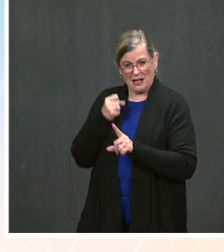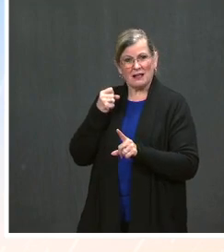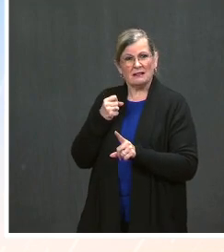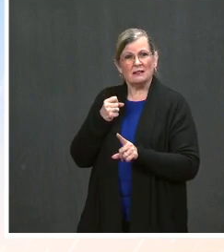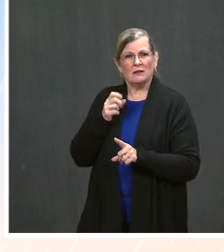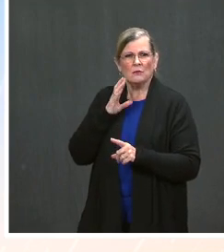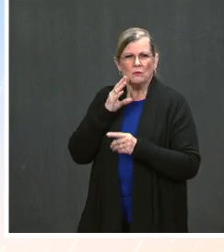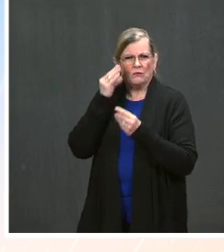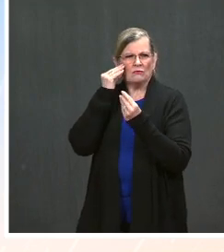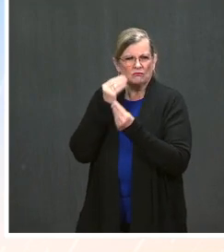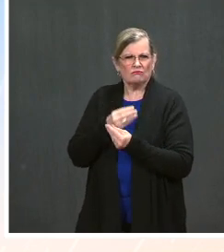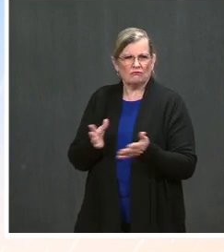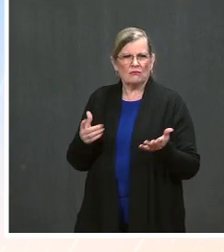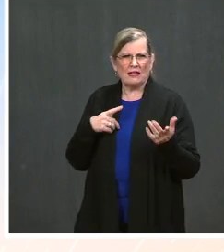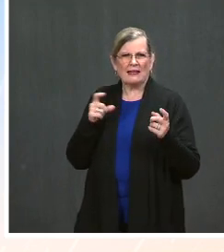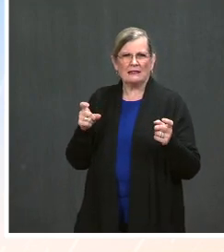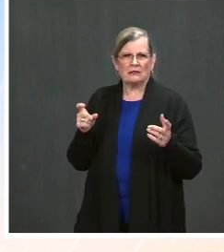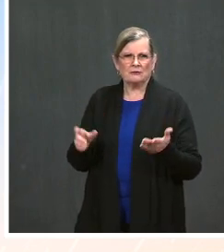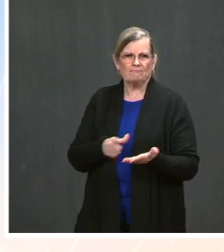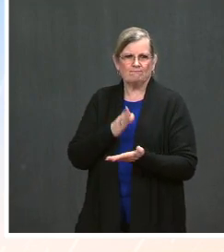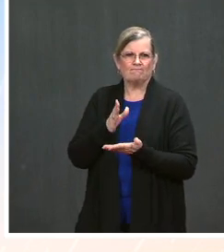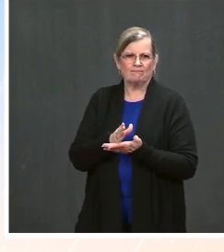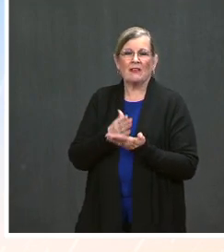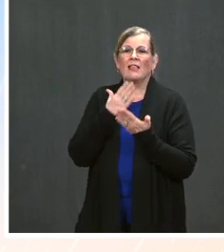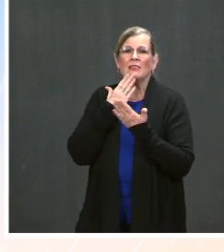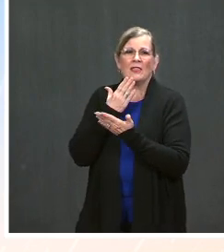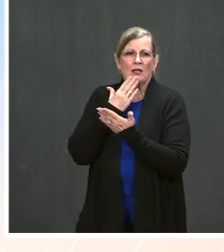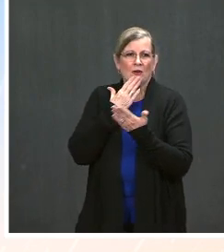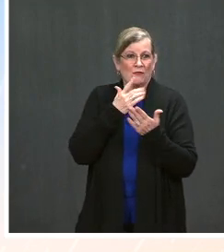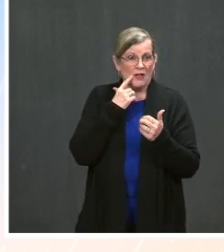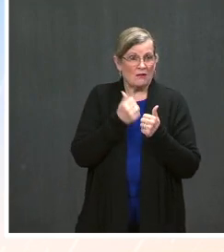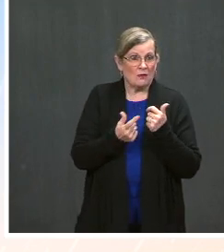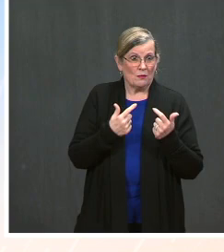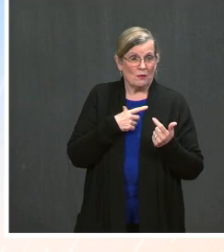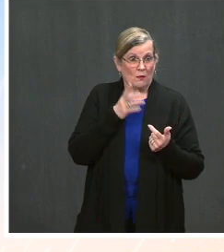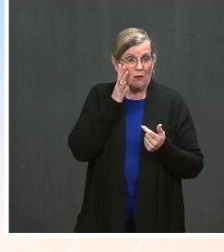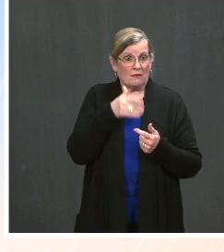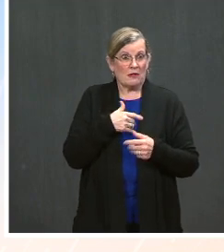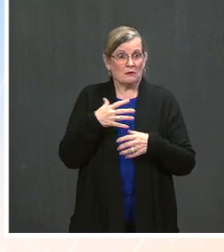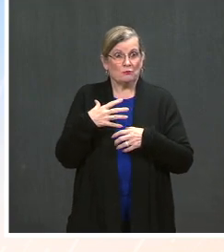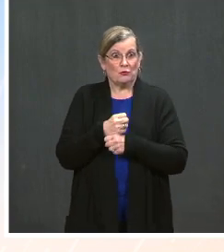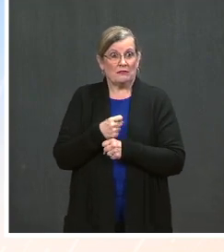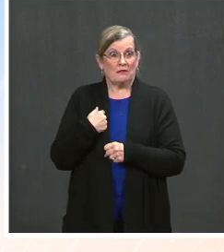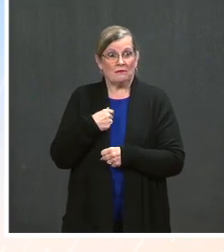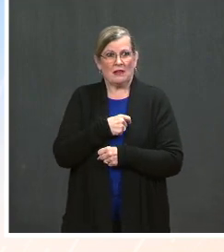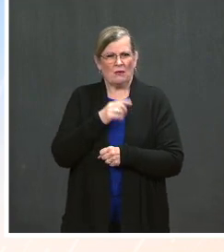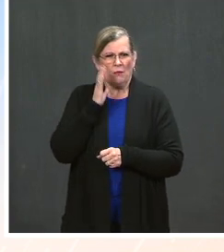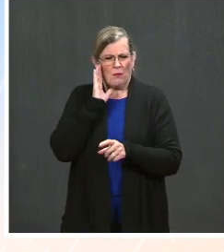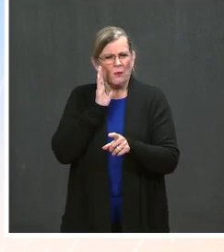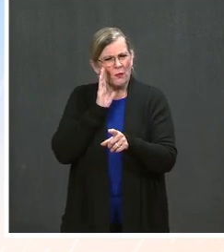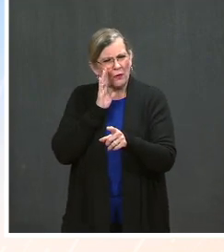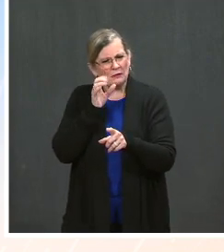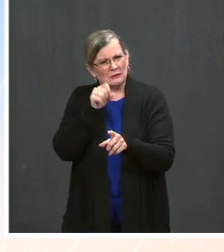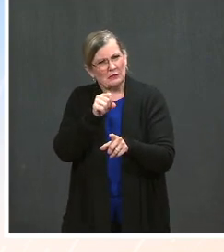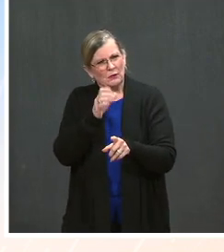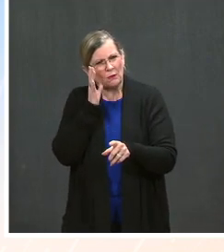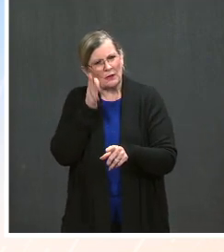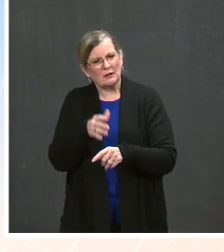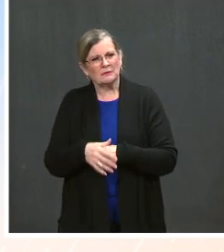to brief us later if there is ? Ms. Psaki: Yeah, absolutely. The Press: We'd appreciate that. Ms. Psaki: Absolutely. The Press: Can you let us know specifically who is with him, if possible? Ms. Psaki: I can. Yeah, I certainly can.